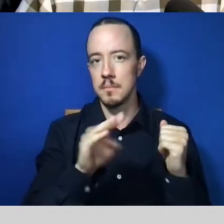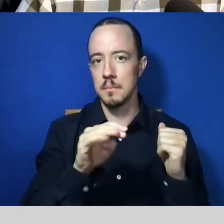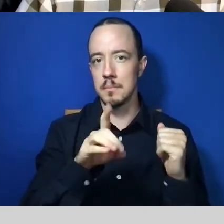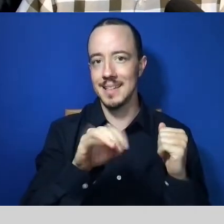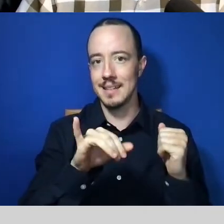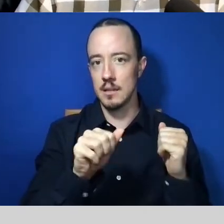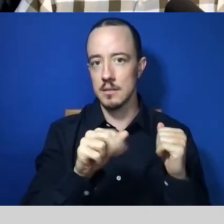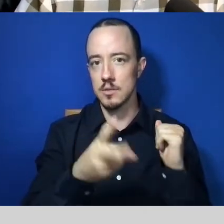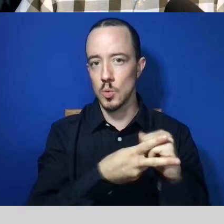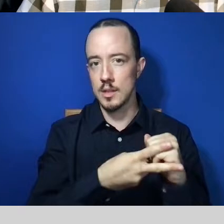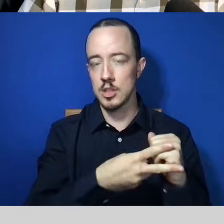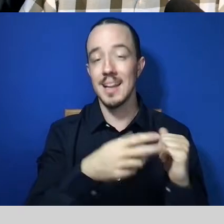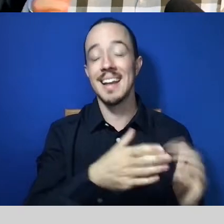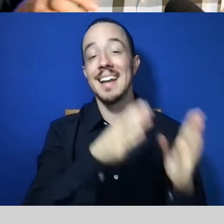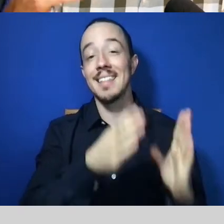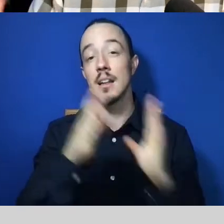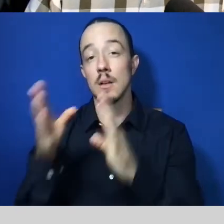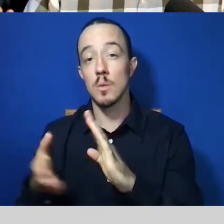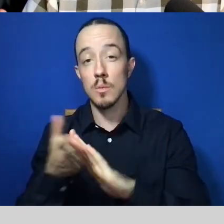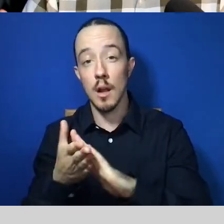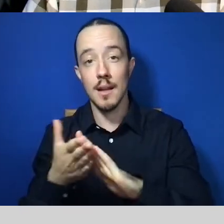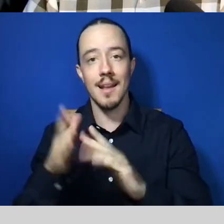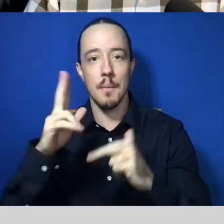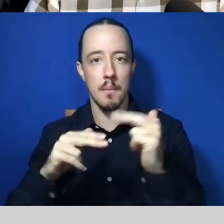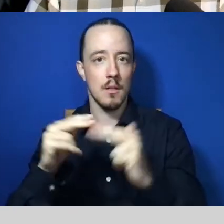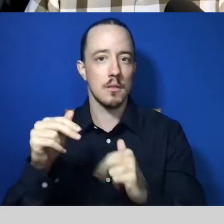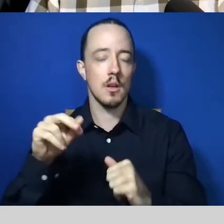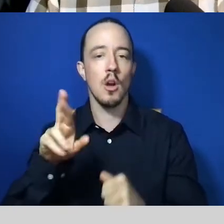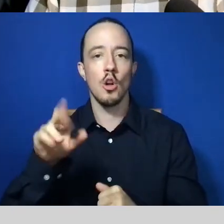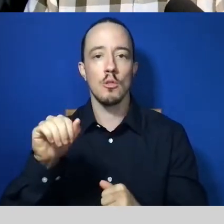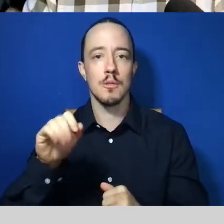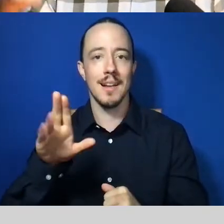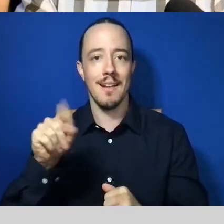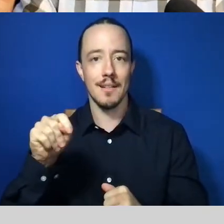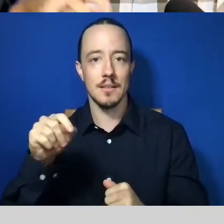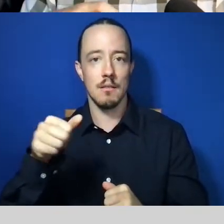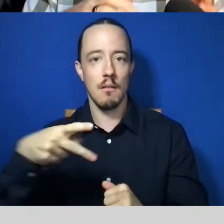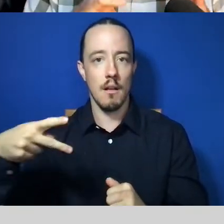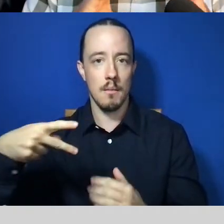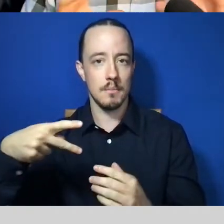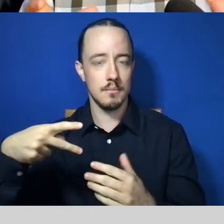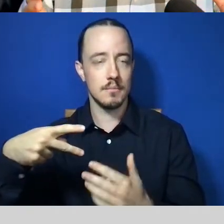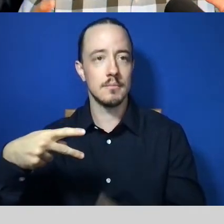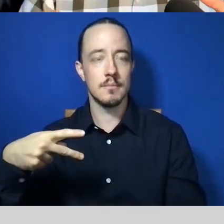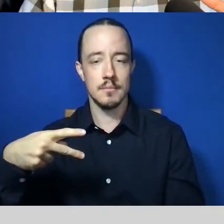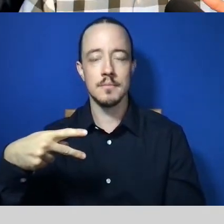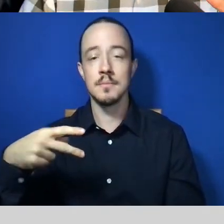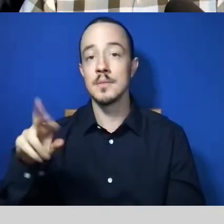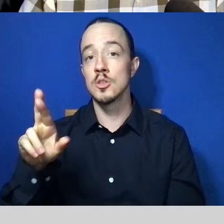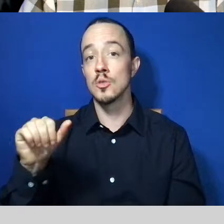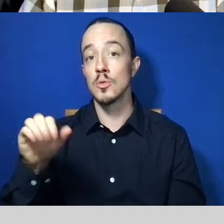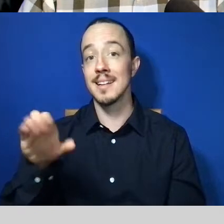React Application. So she gets deployed into a separate S3 bucket. So the React App is fully served out of S3.